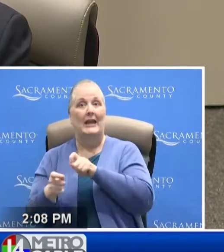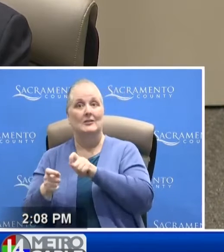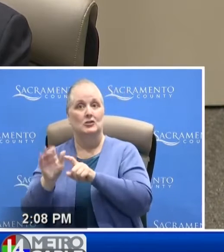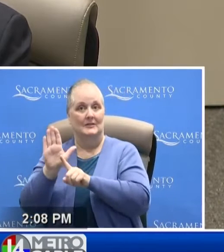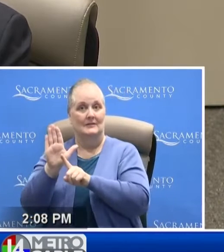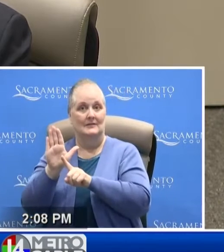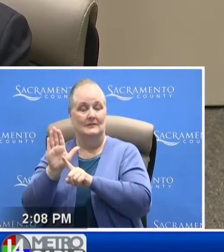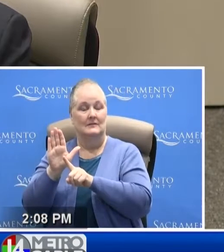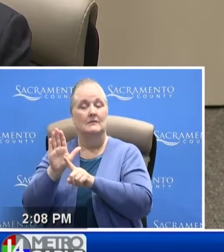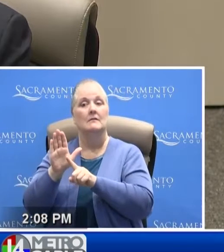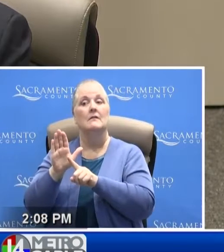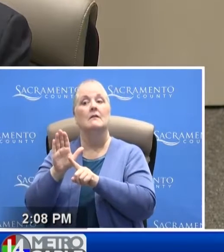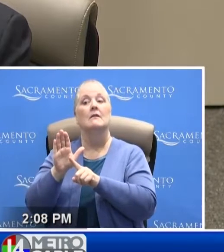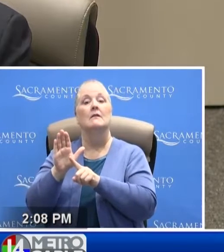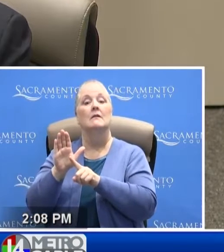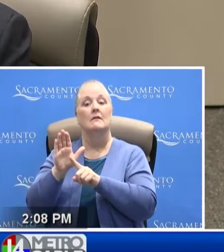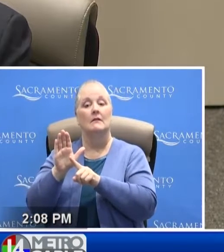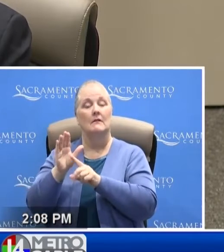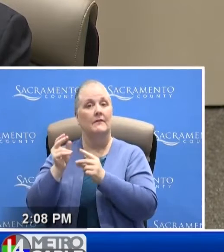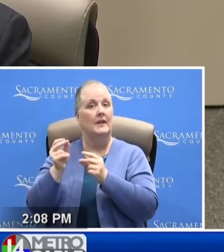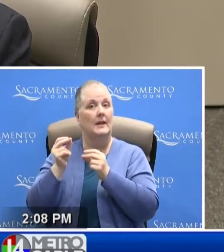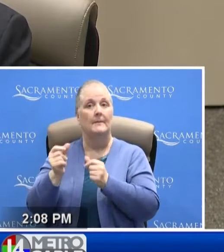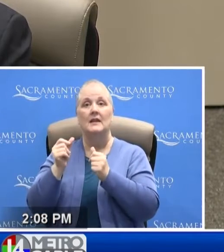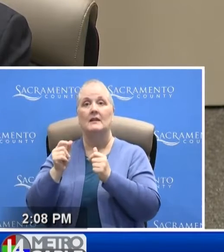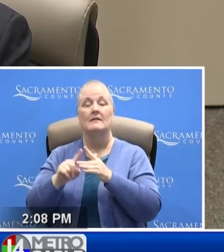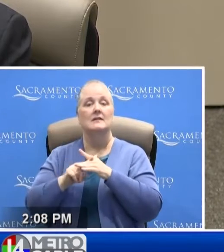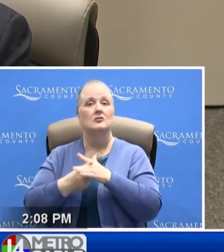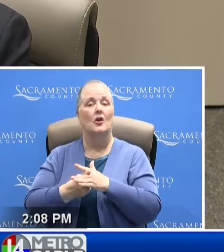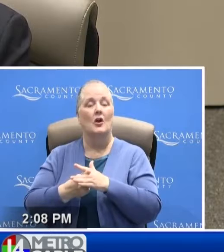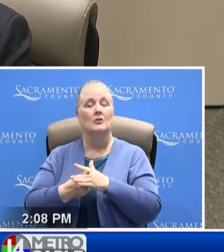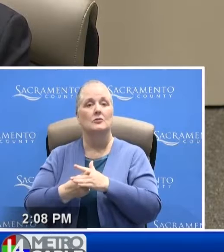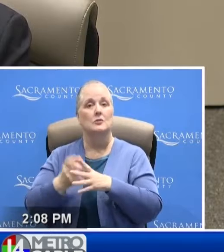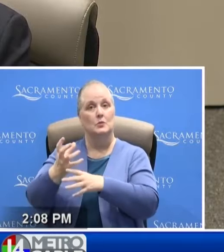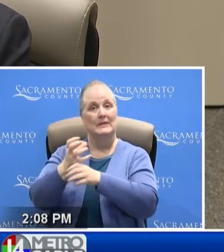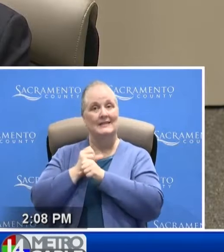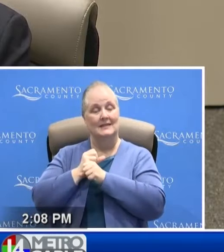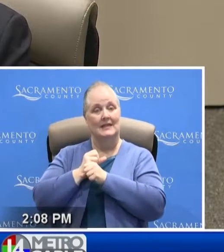will immediately begin to receive for, for instance,